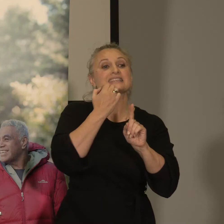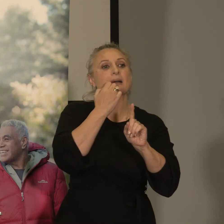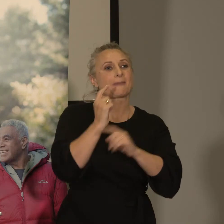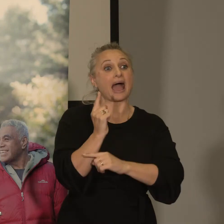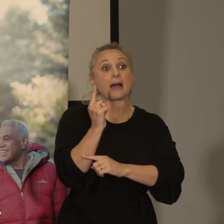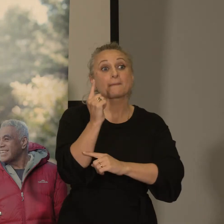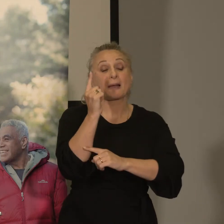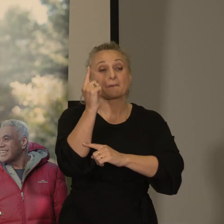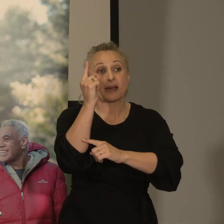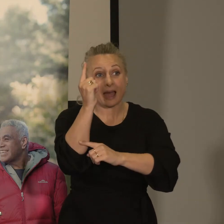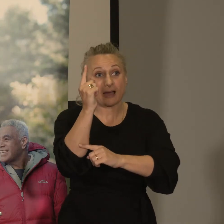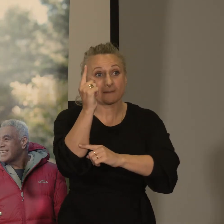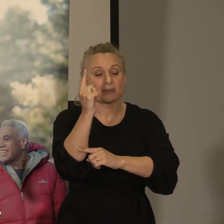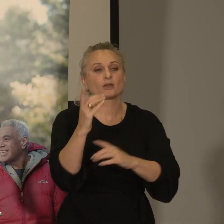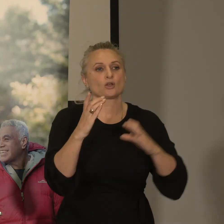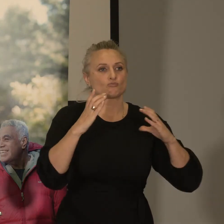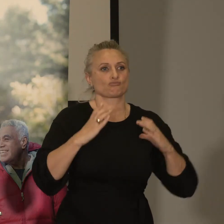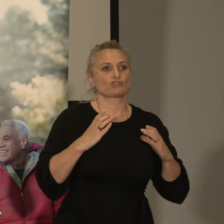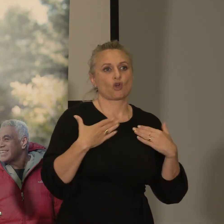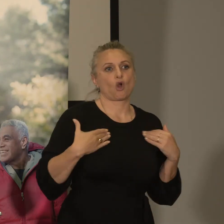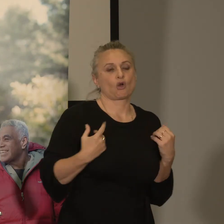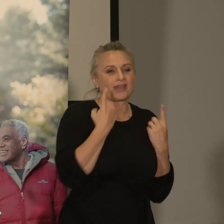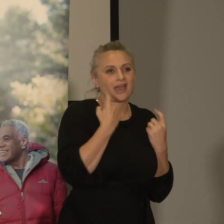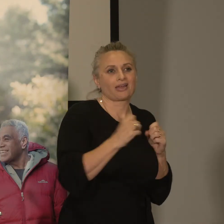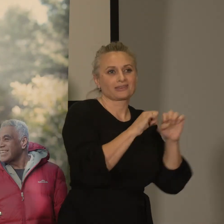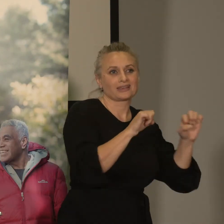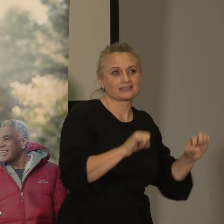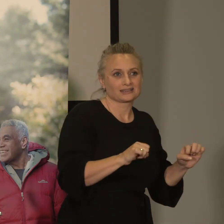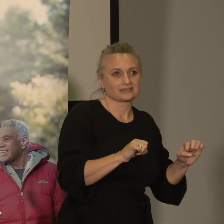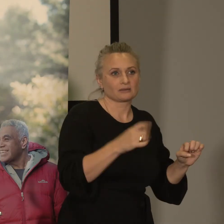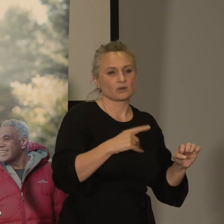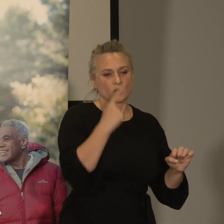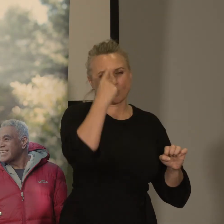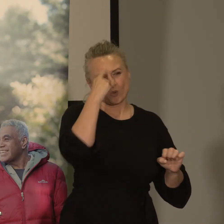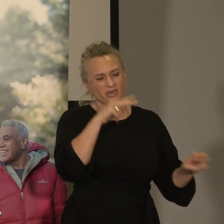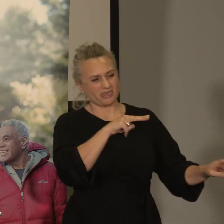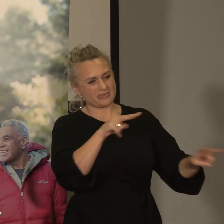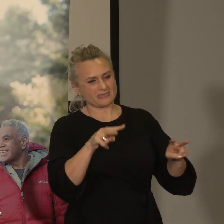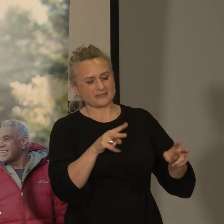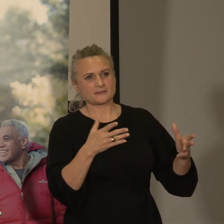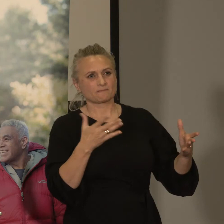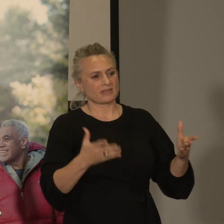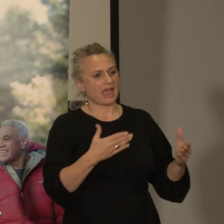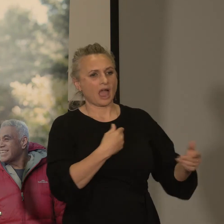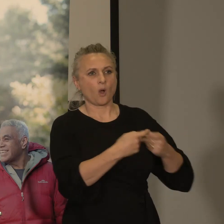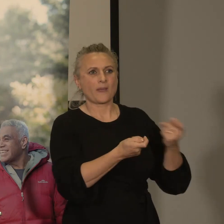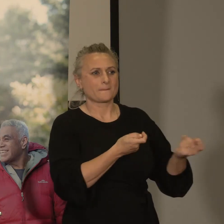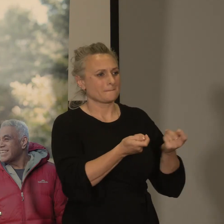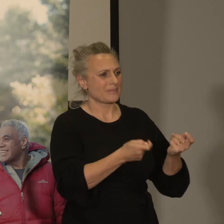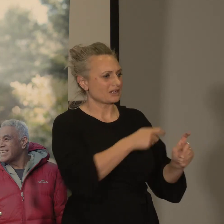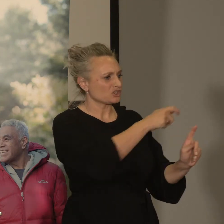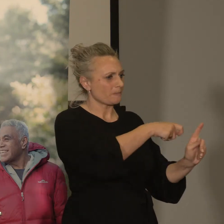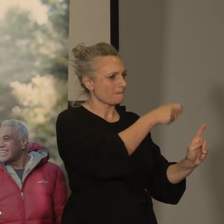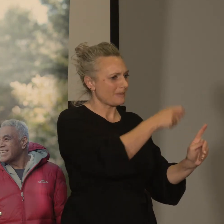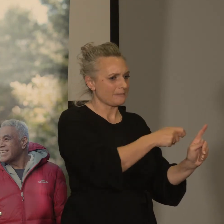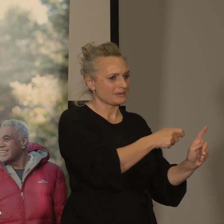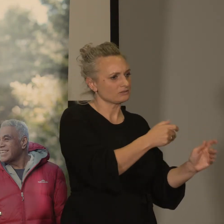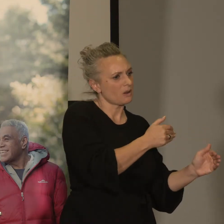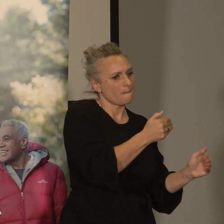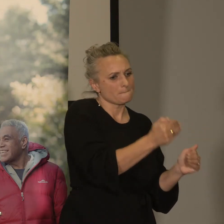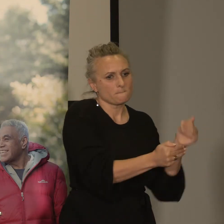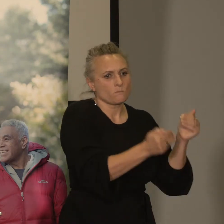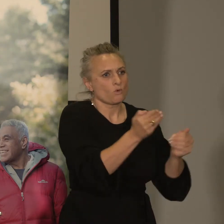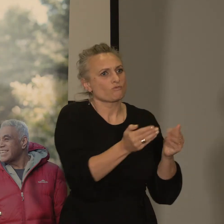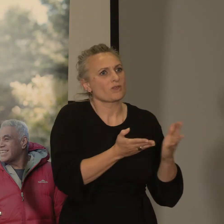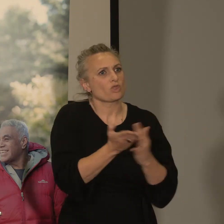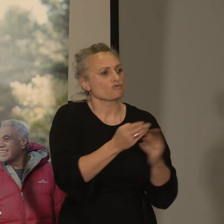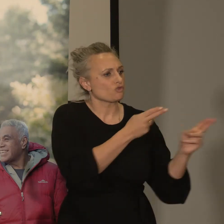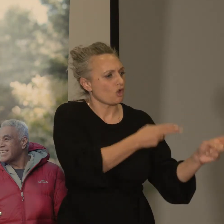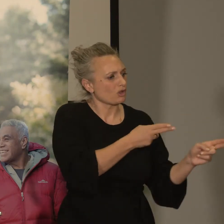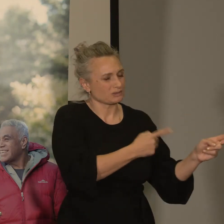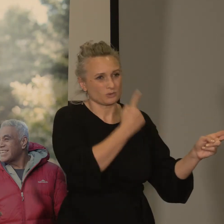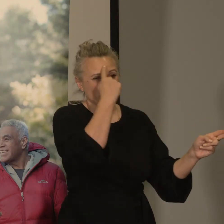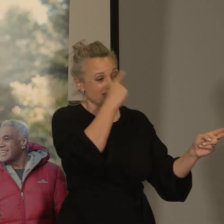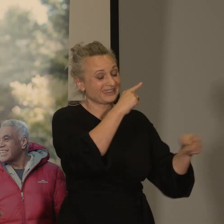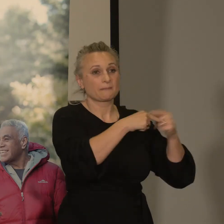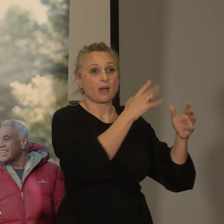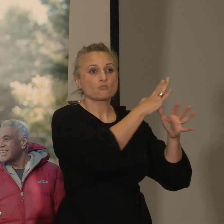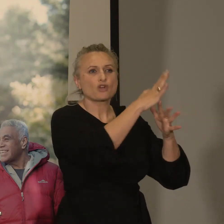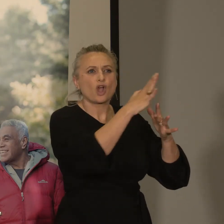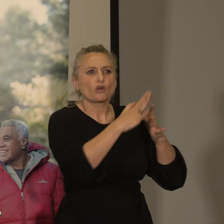again. Pressures nation ride